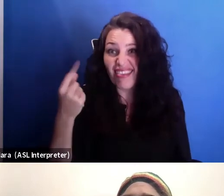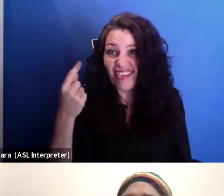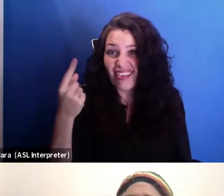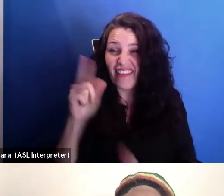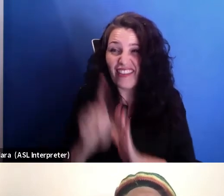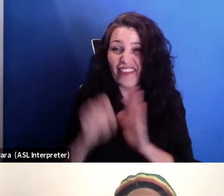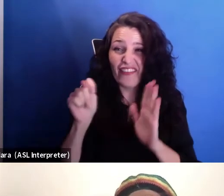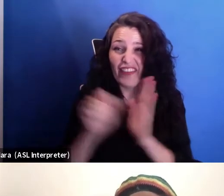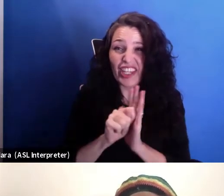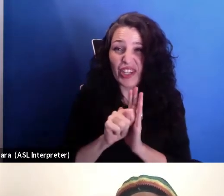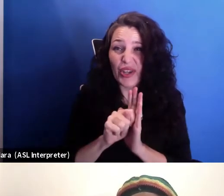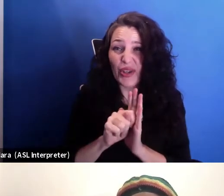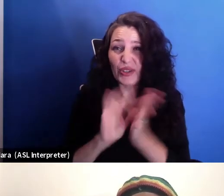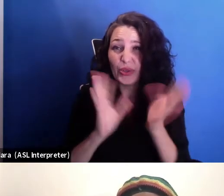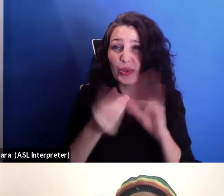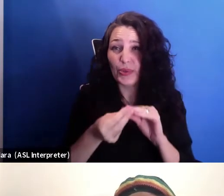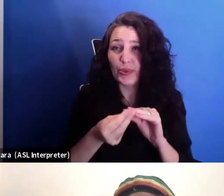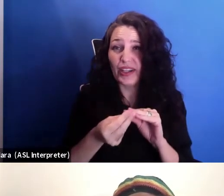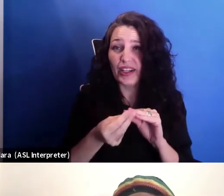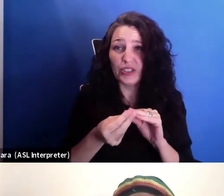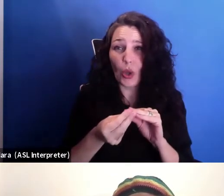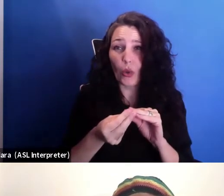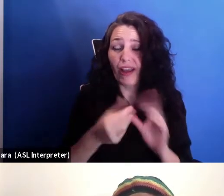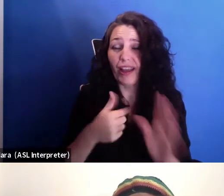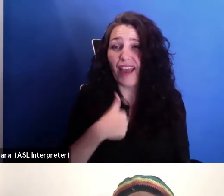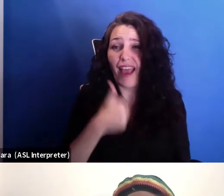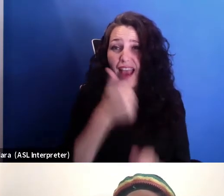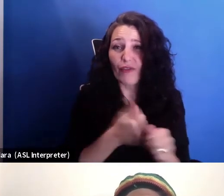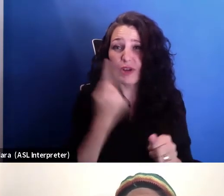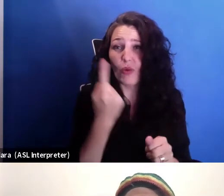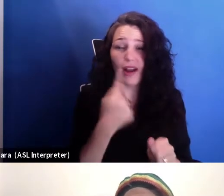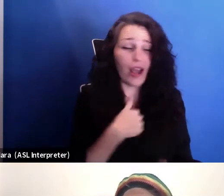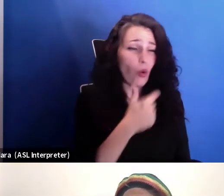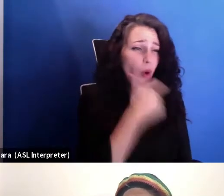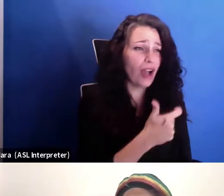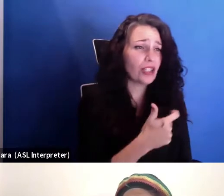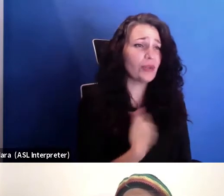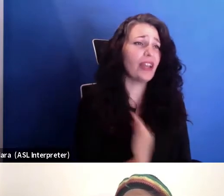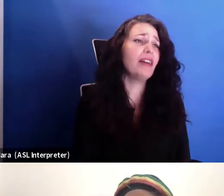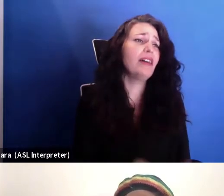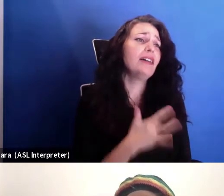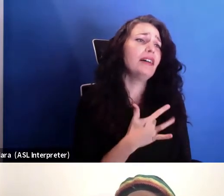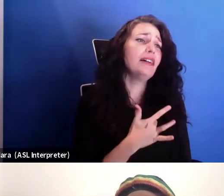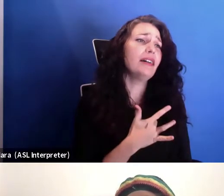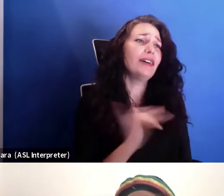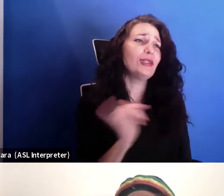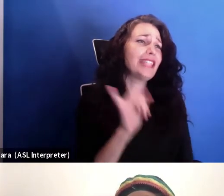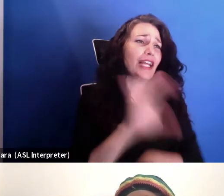a like this Christmas present that we were opening up. And I was seeing people that I hadn't